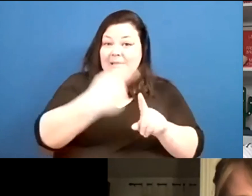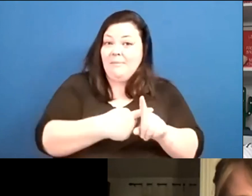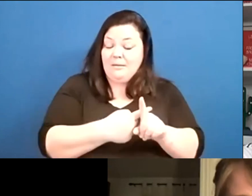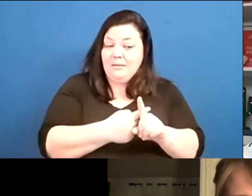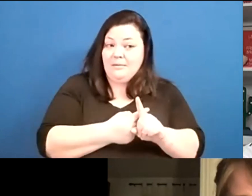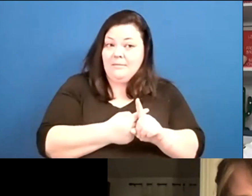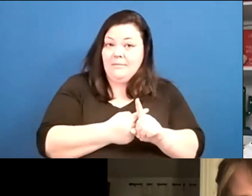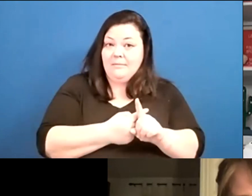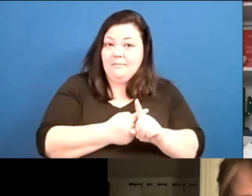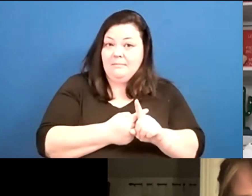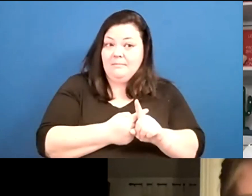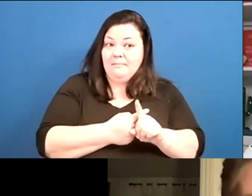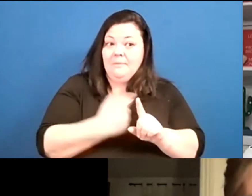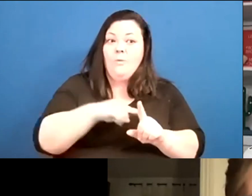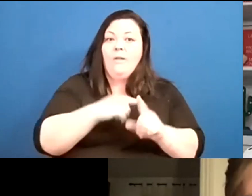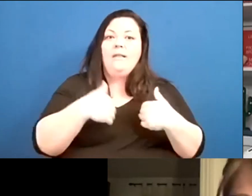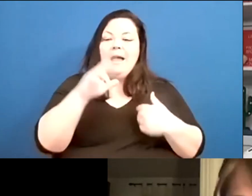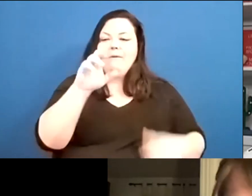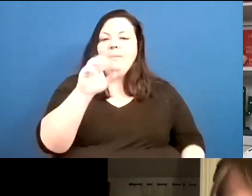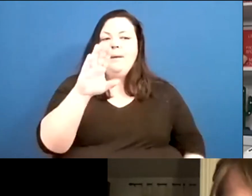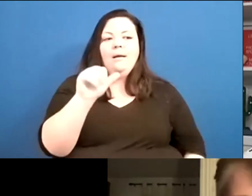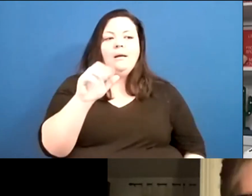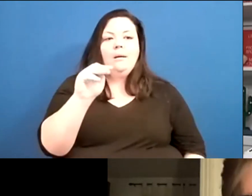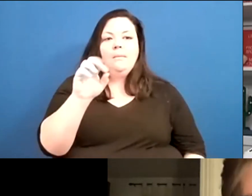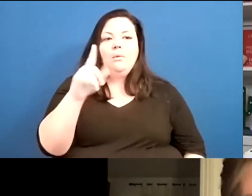we'll have Rebecca Morgan Frank here, um, so